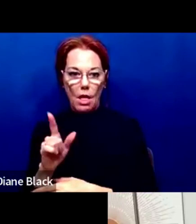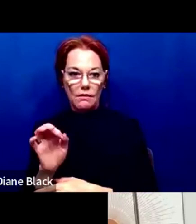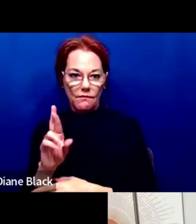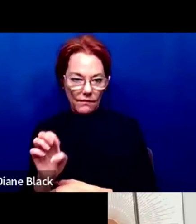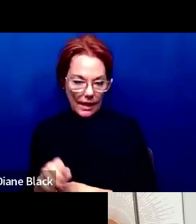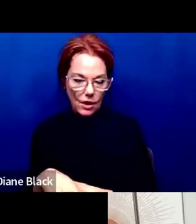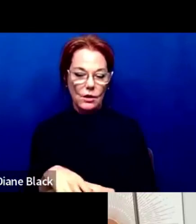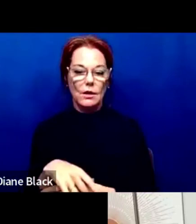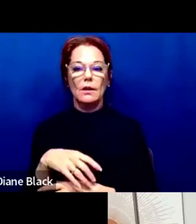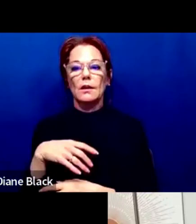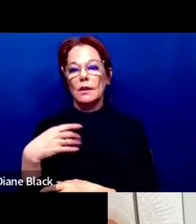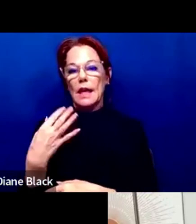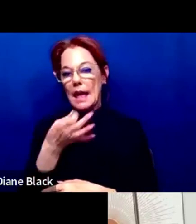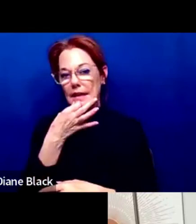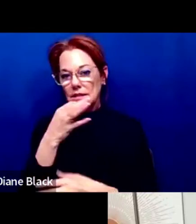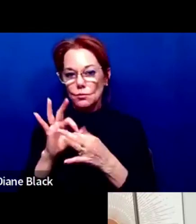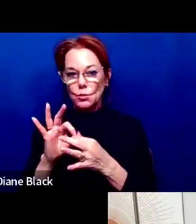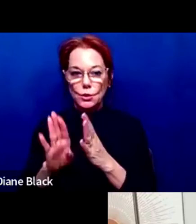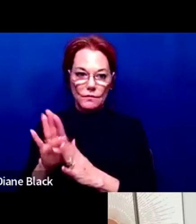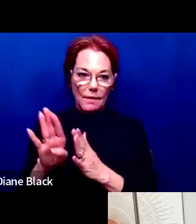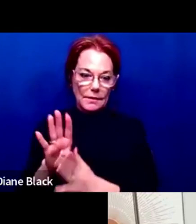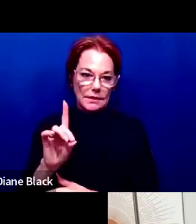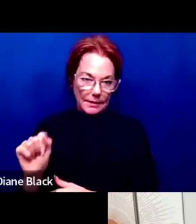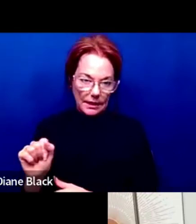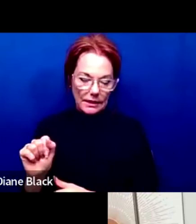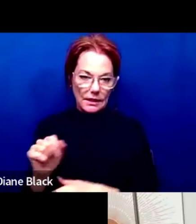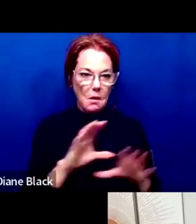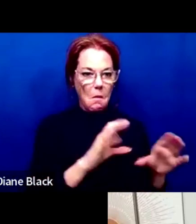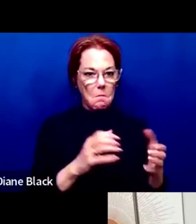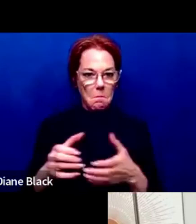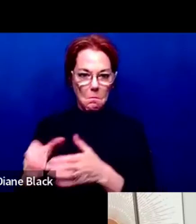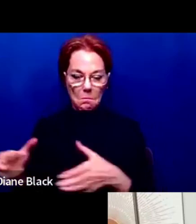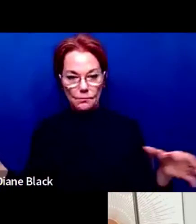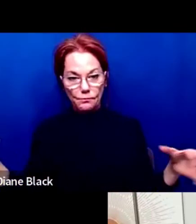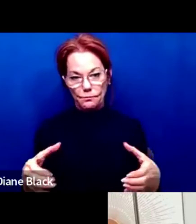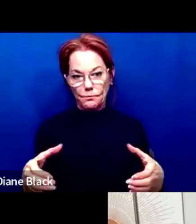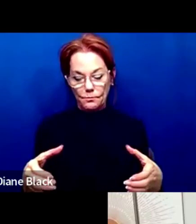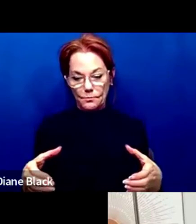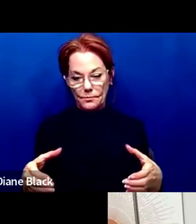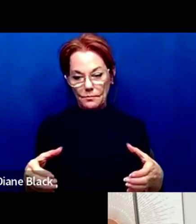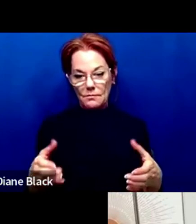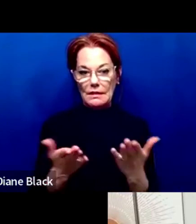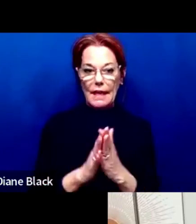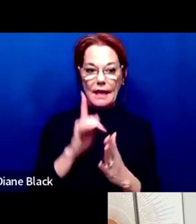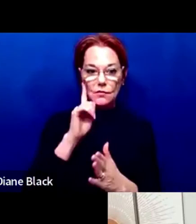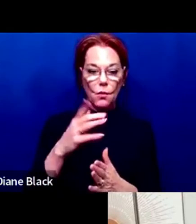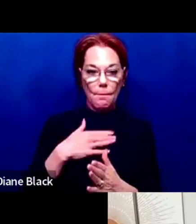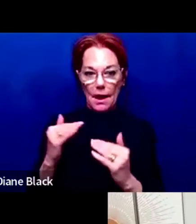Developmental Disabilities. And they specifically asked for my colleague, Anastasia Edmonston